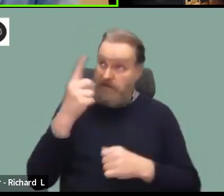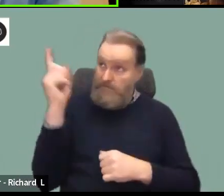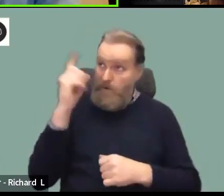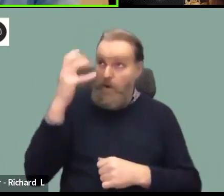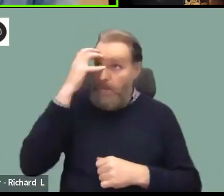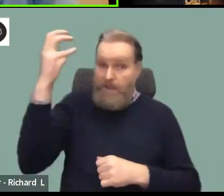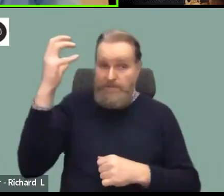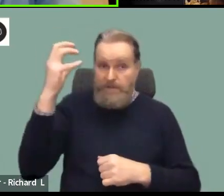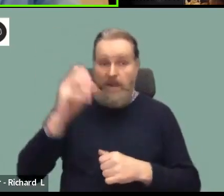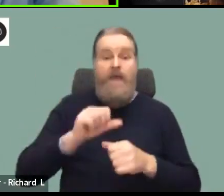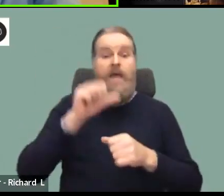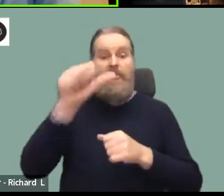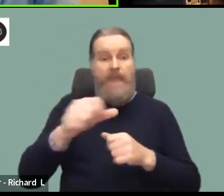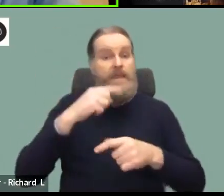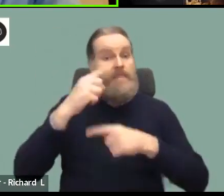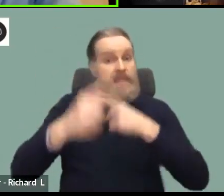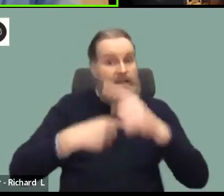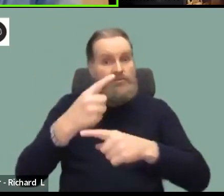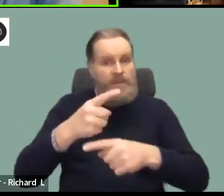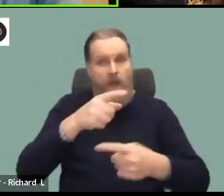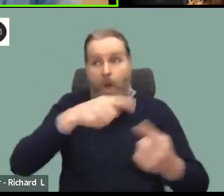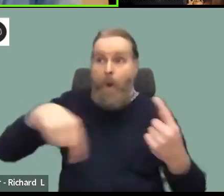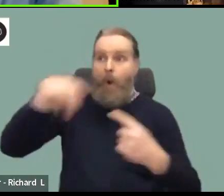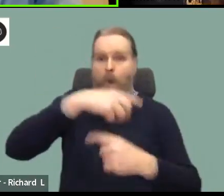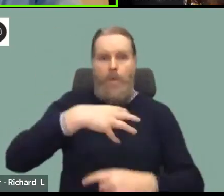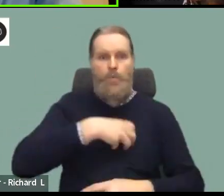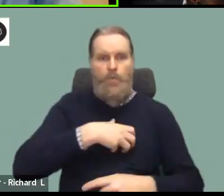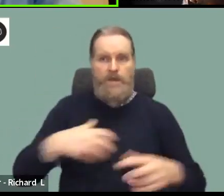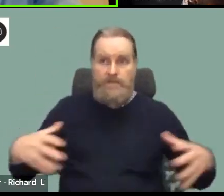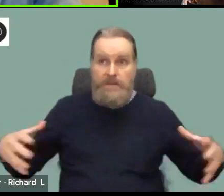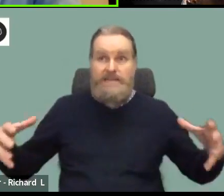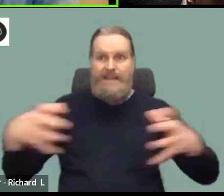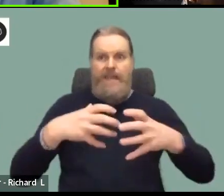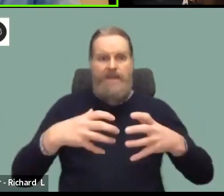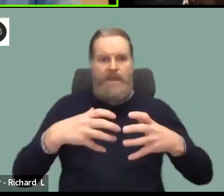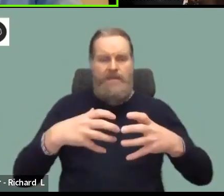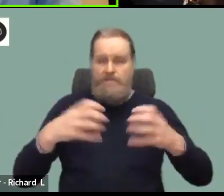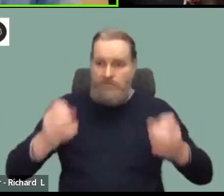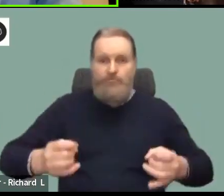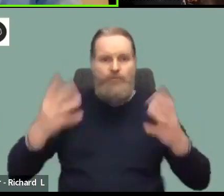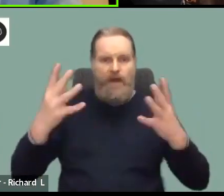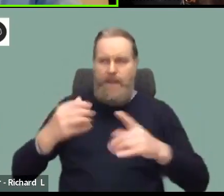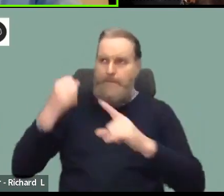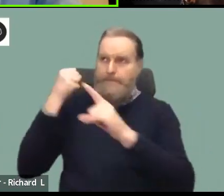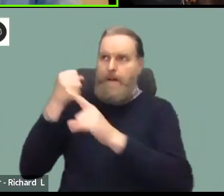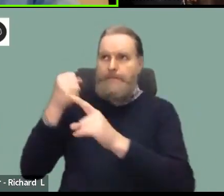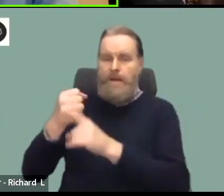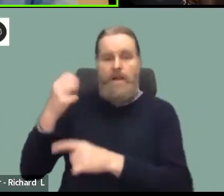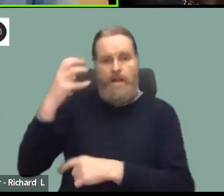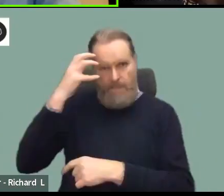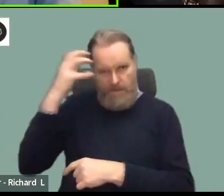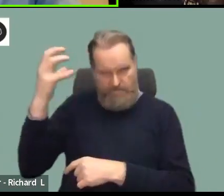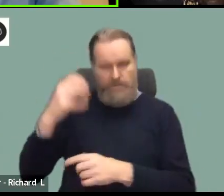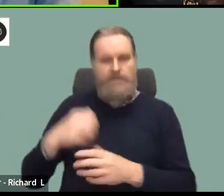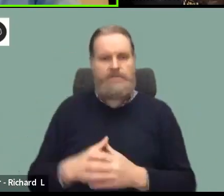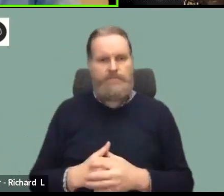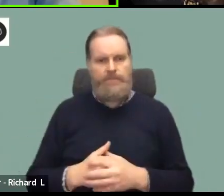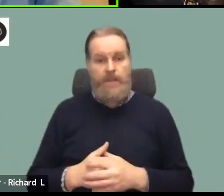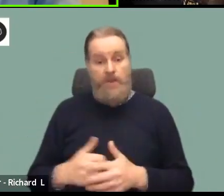strike and not following it up with anything else that else. That's what we promised members in That's what we promised members in the bag, insert, and that's what the NSA. has done.